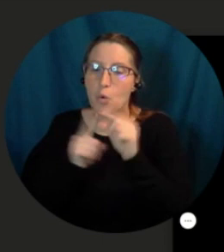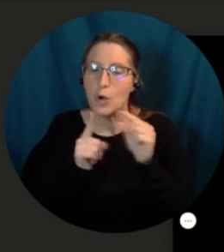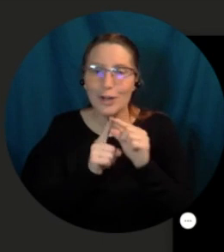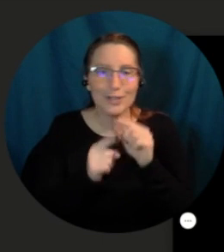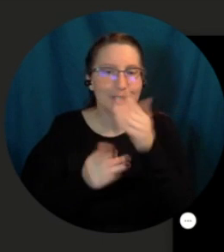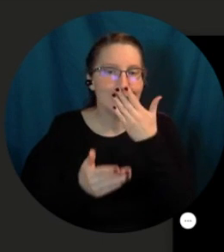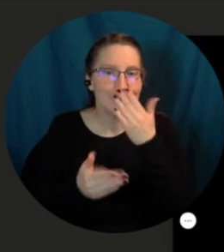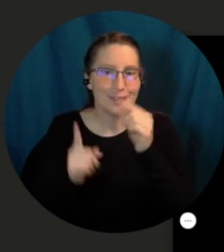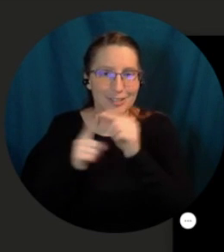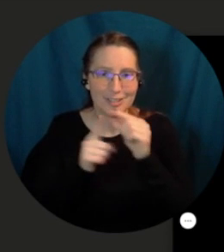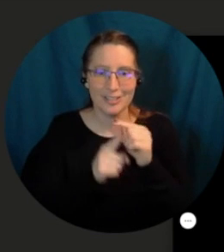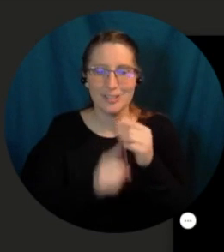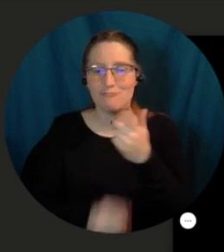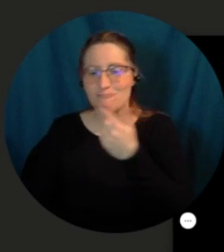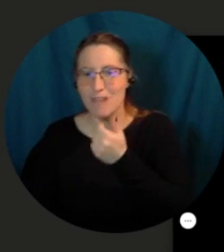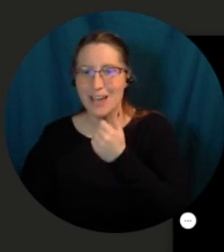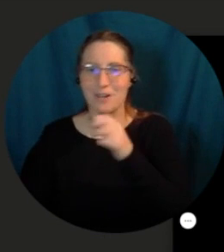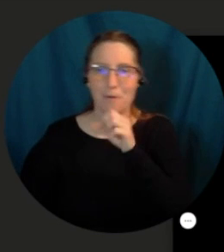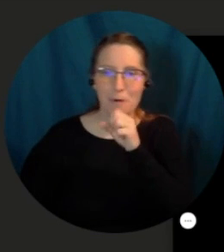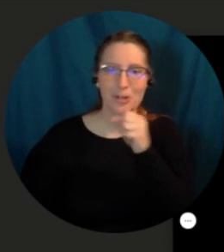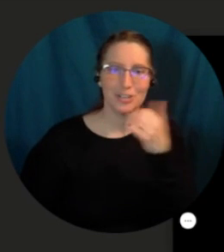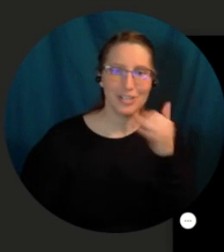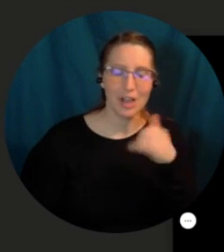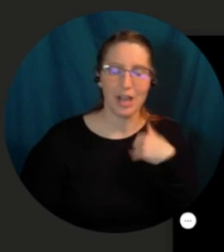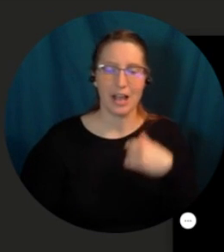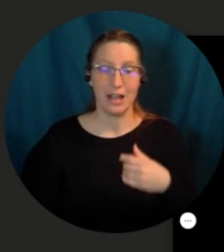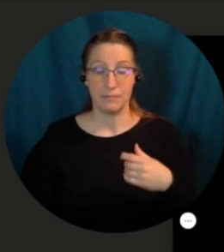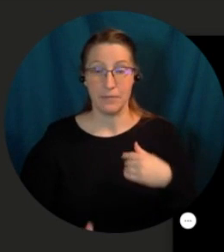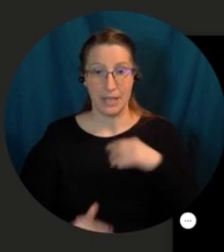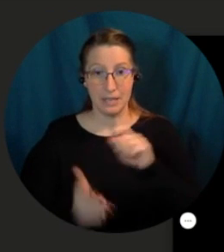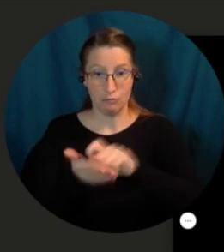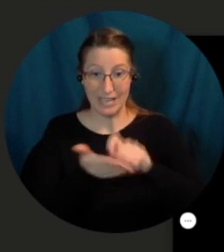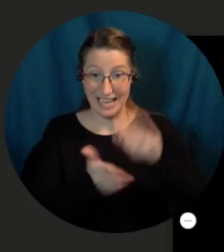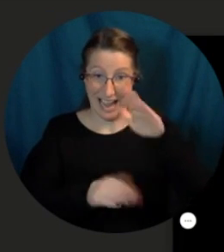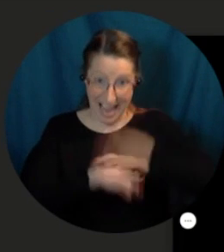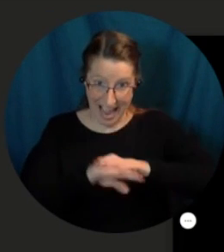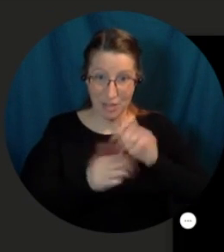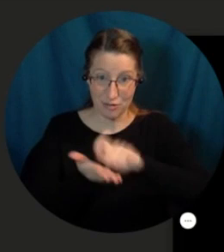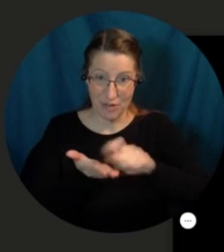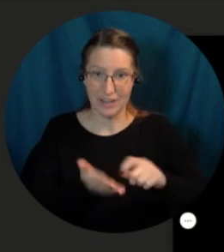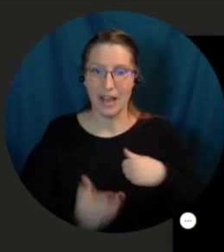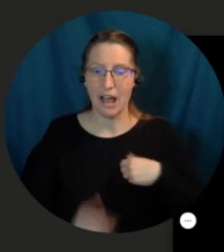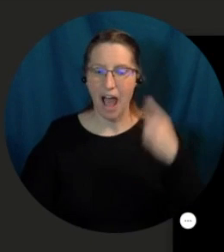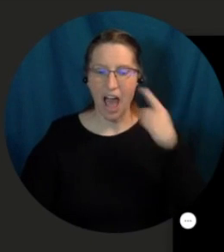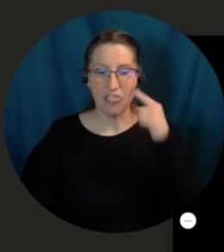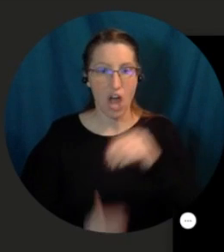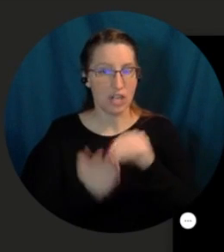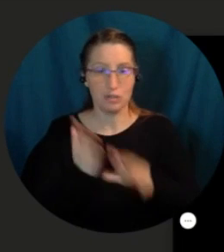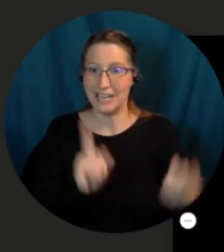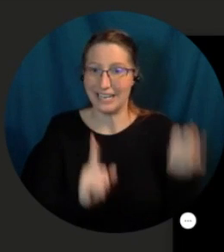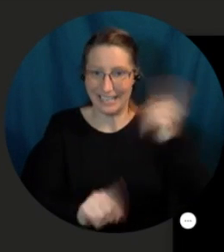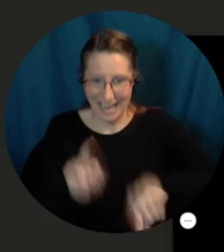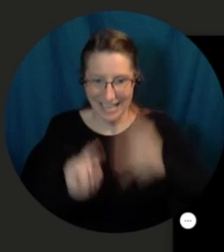When I first made this, I was like, oh, he can't see that. He can. He could figure it out.